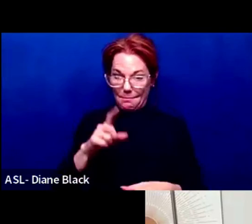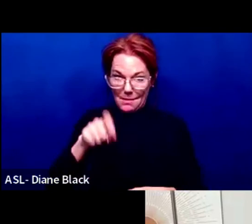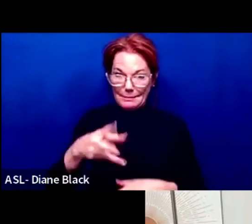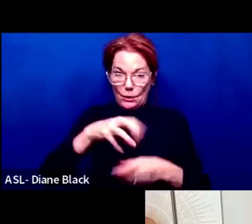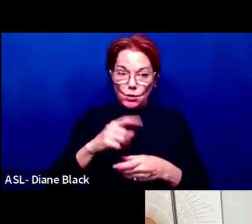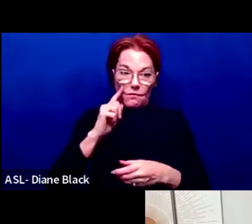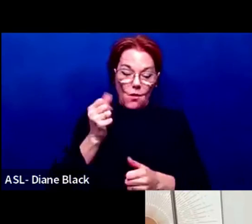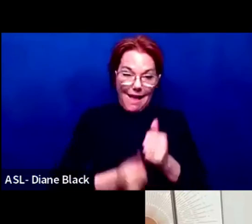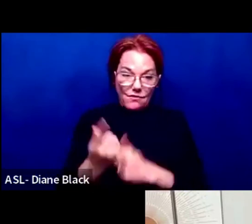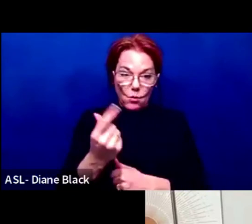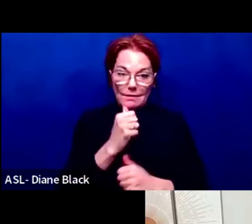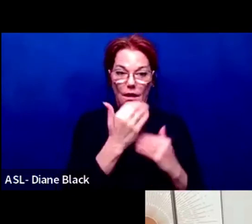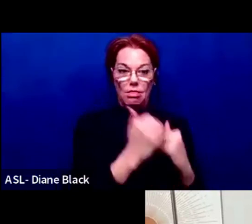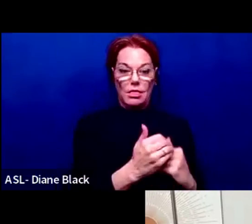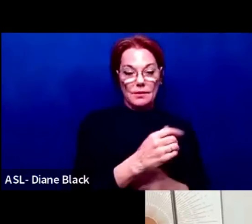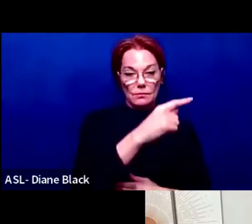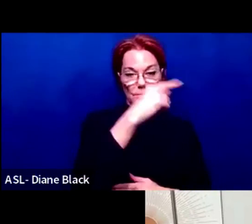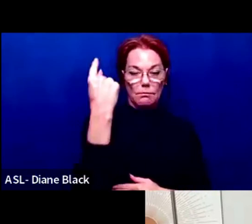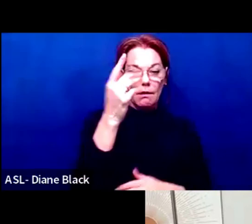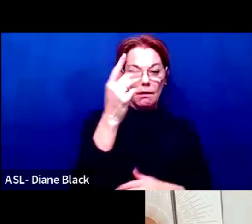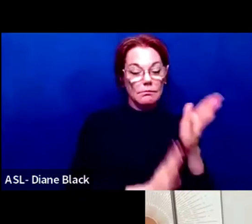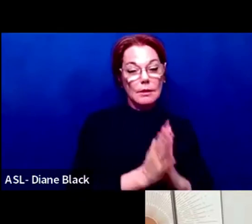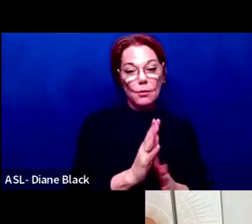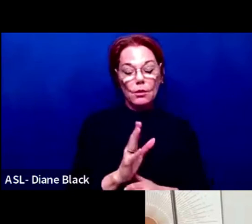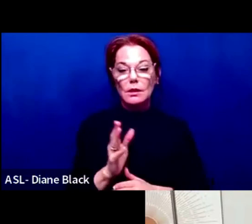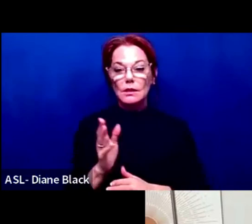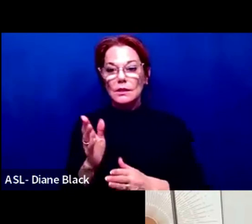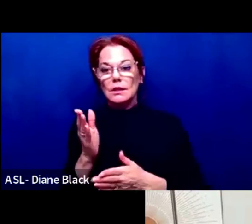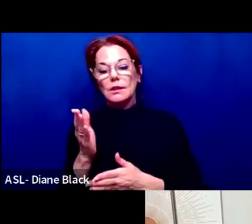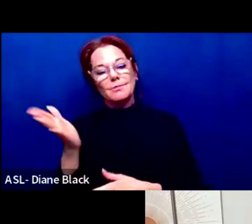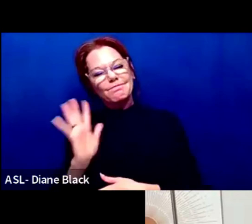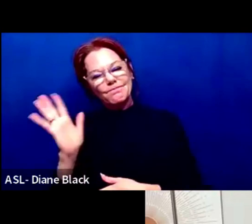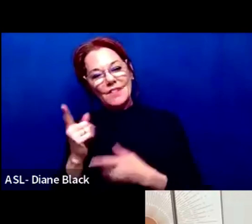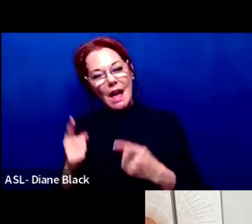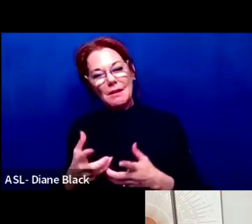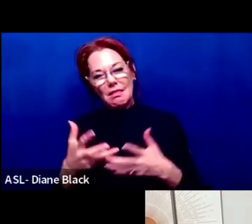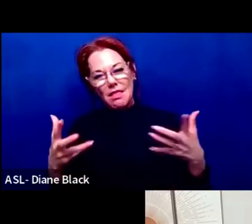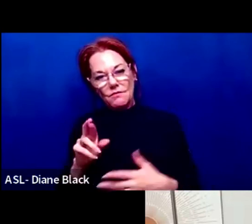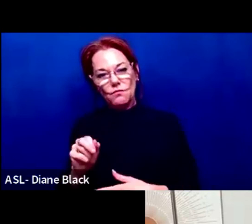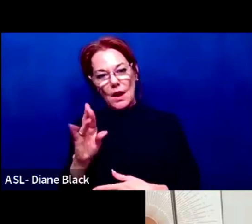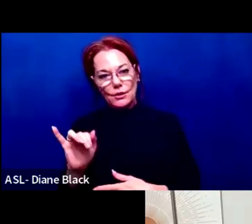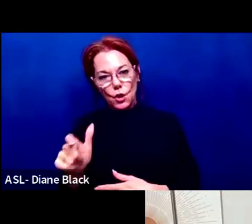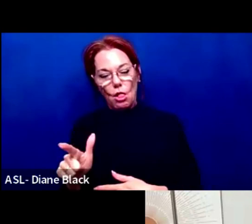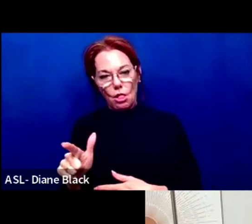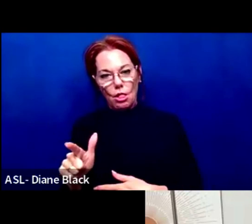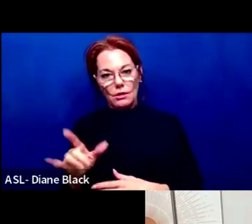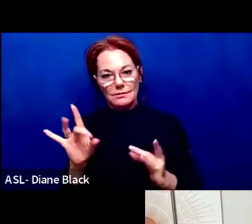people just mistake that for, you know, when there was a lot of racial things going on in the world, they think they just created that little bracket for